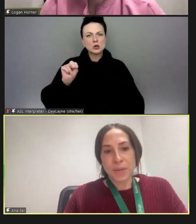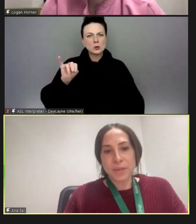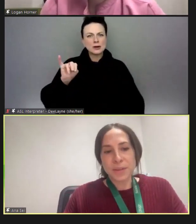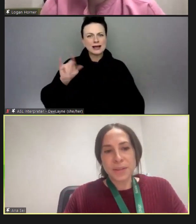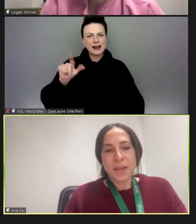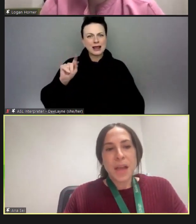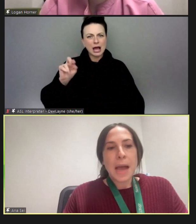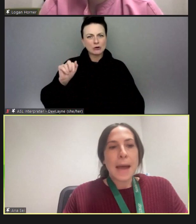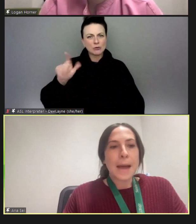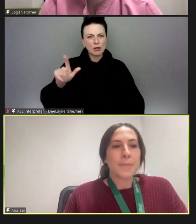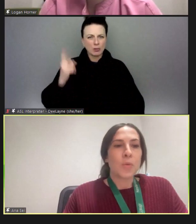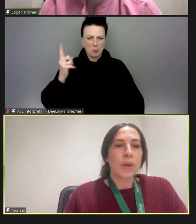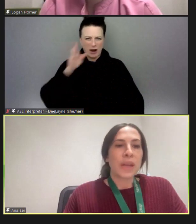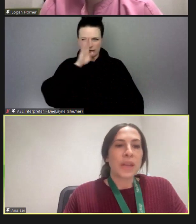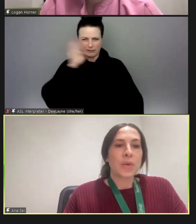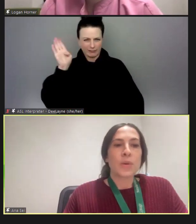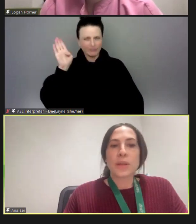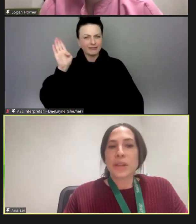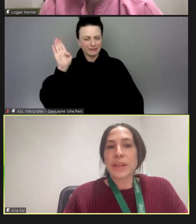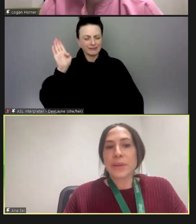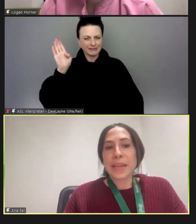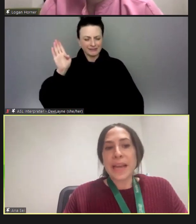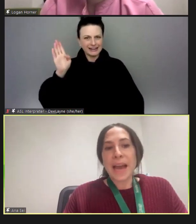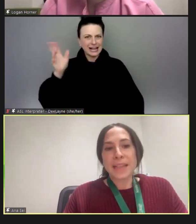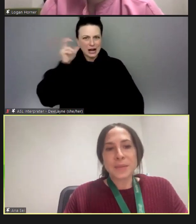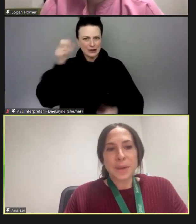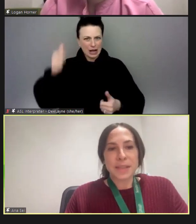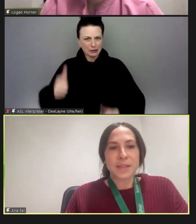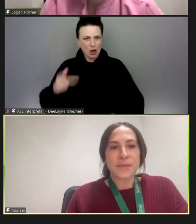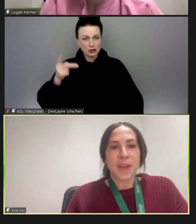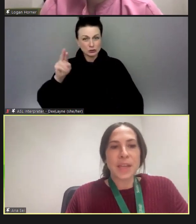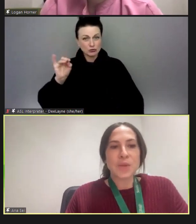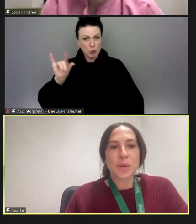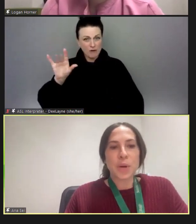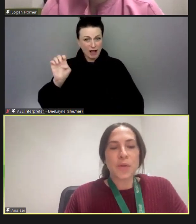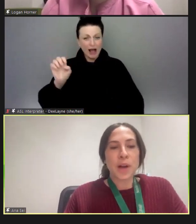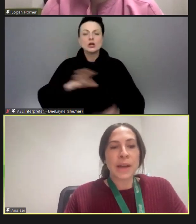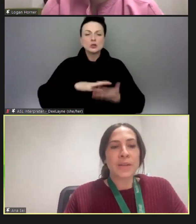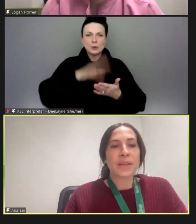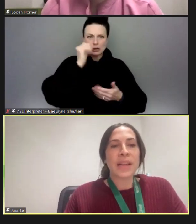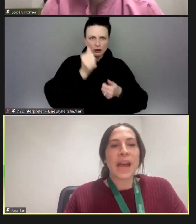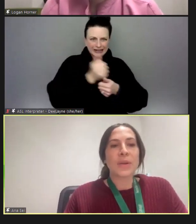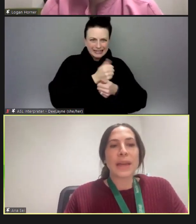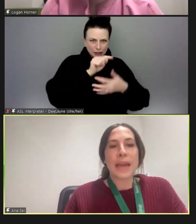profiles um we you will learn unique